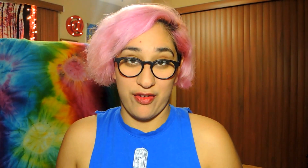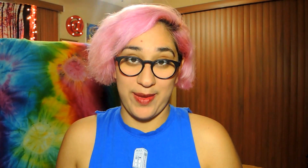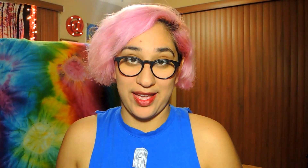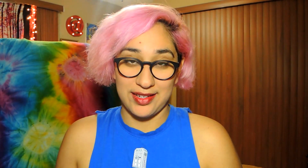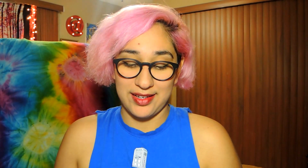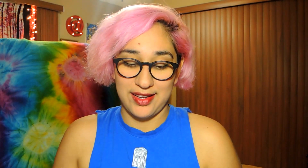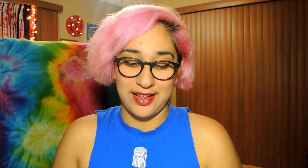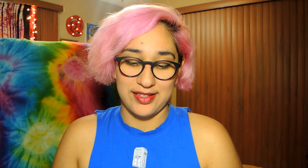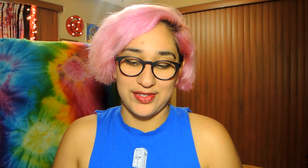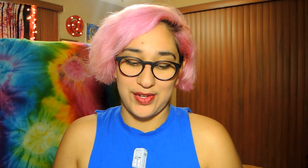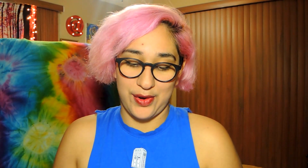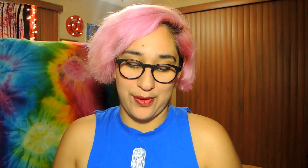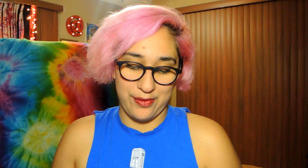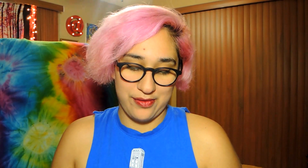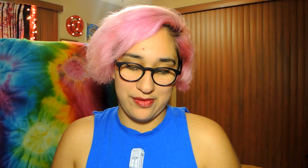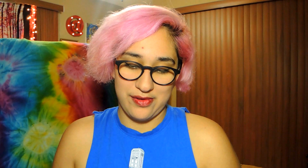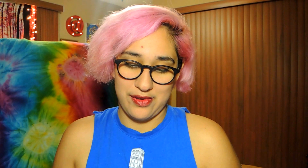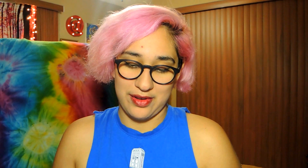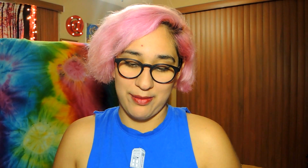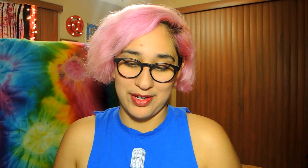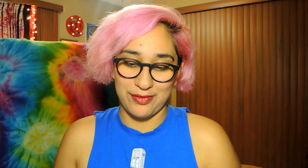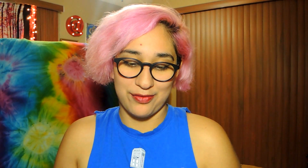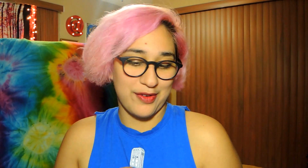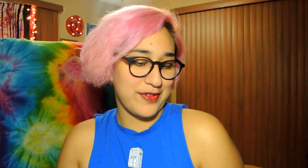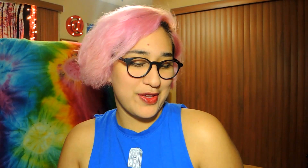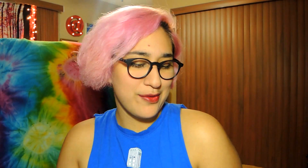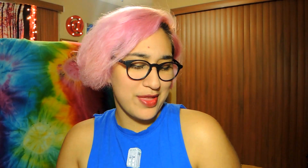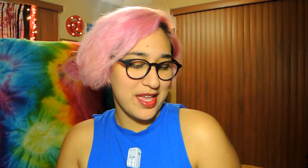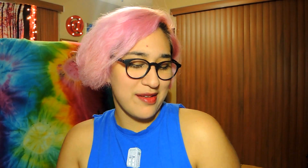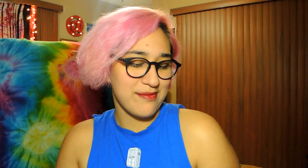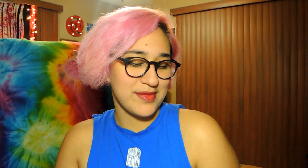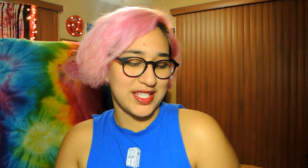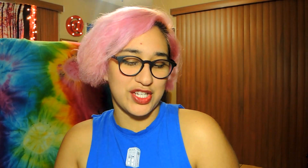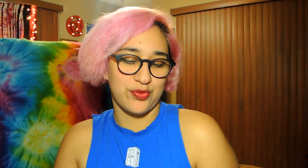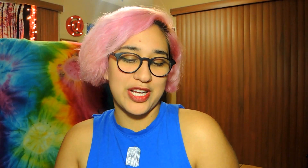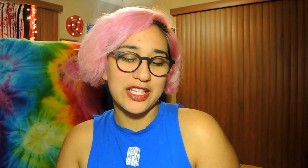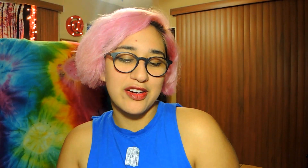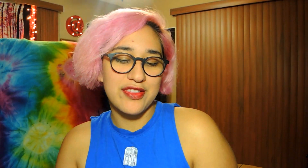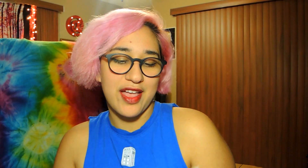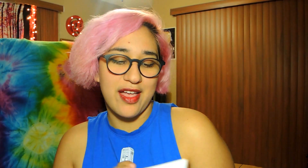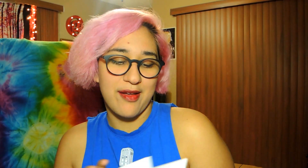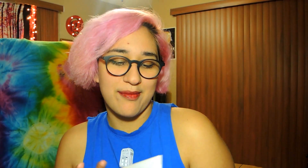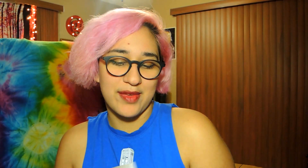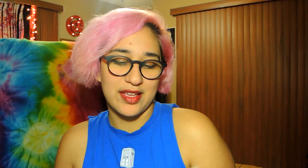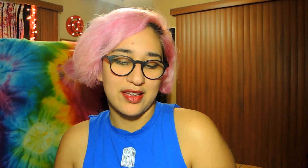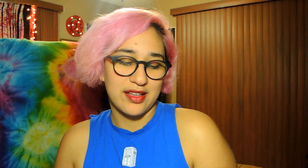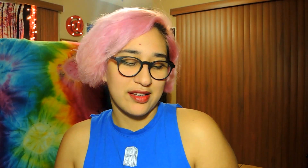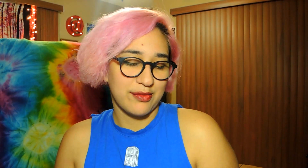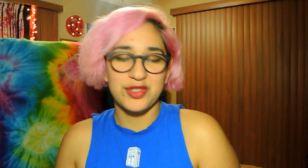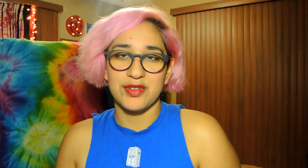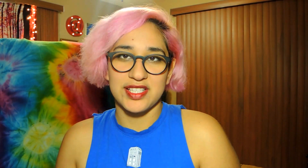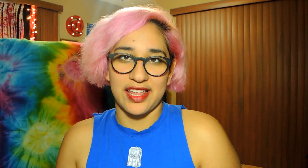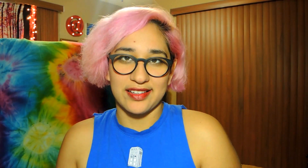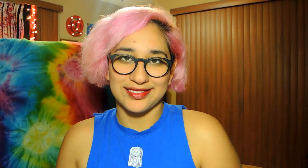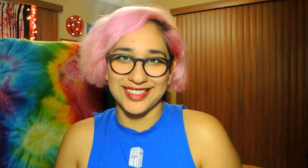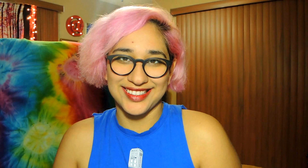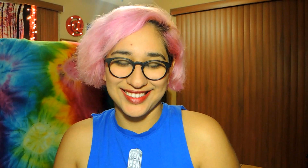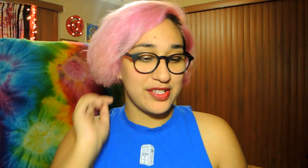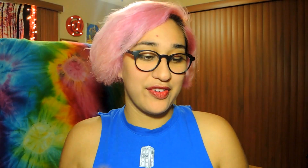alphabet so I'm going to review them / relearn them... we'll do it together!